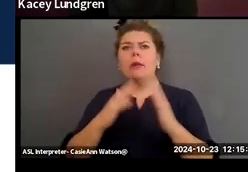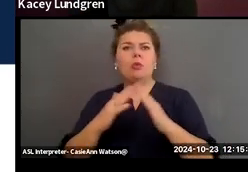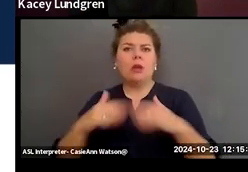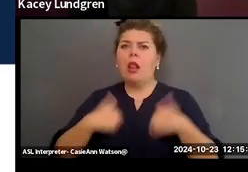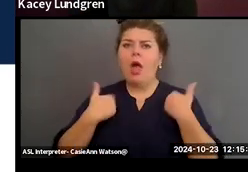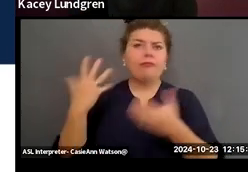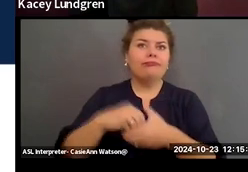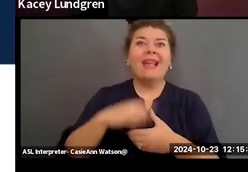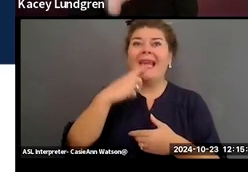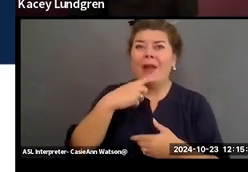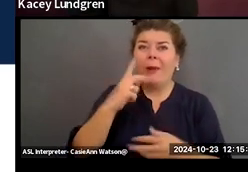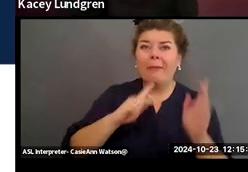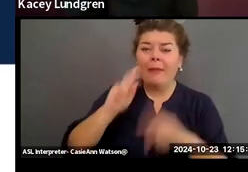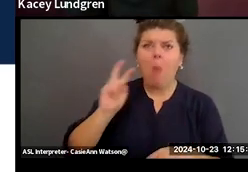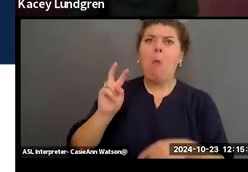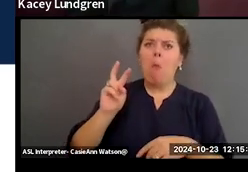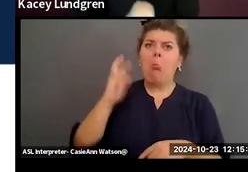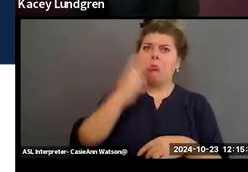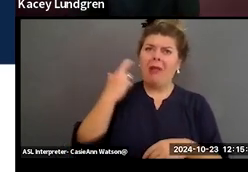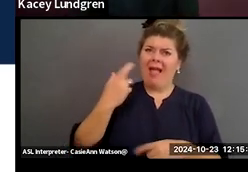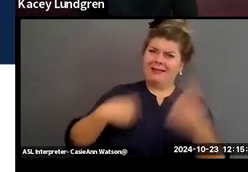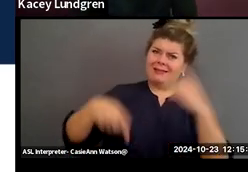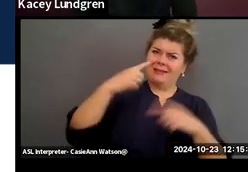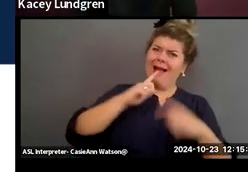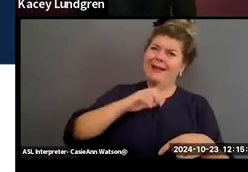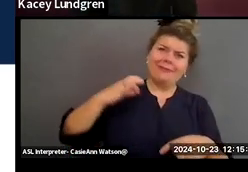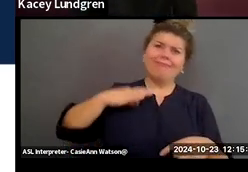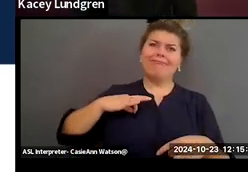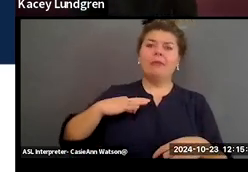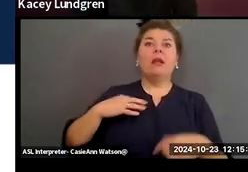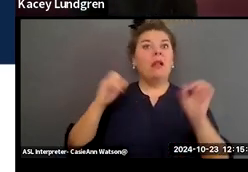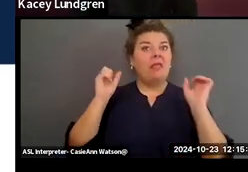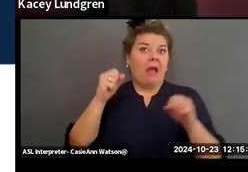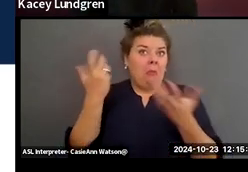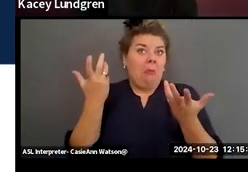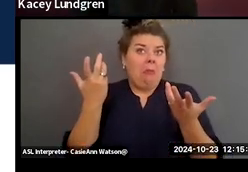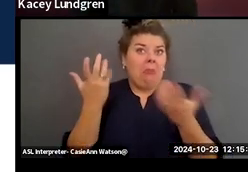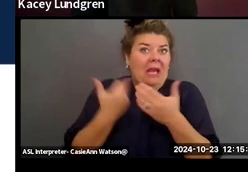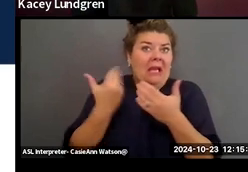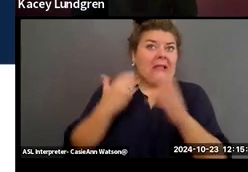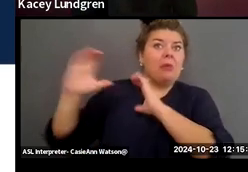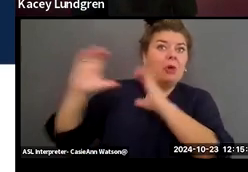Hearing people even realized how useful signing could be. They noted that it was easy to communicate at sea